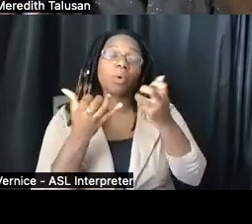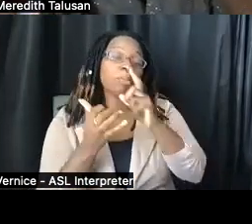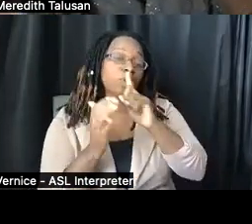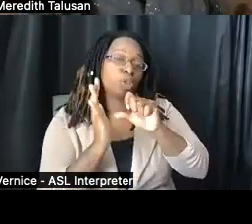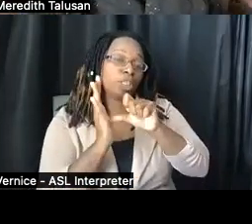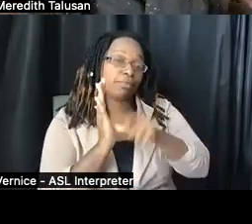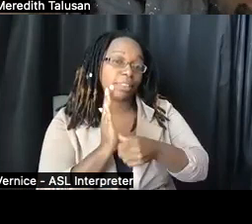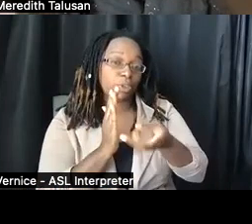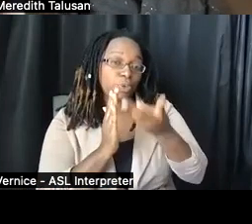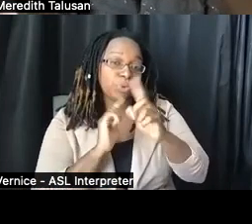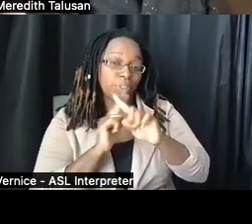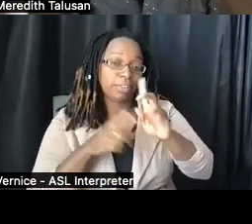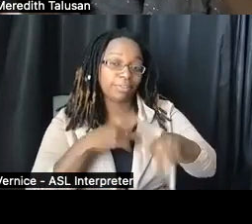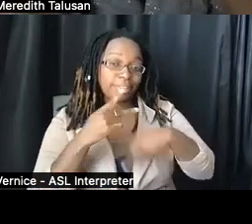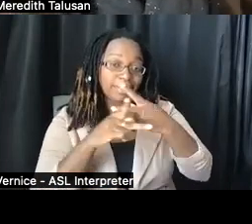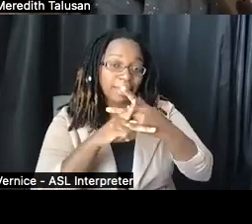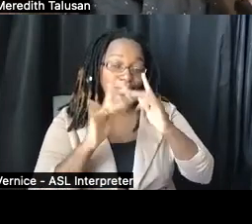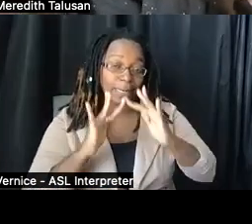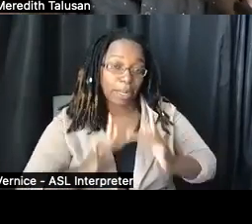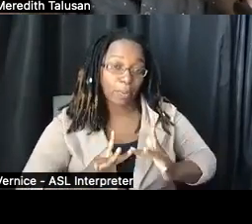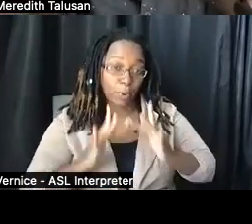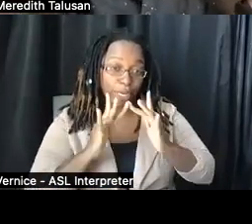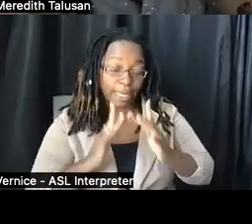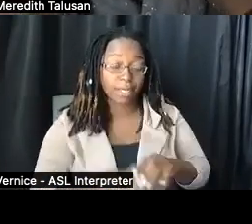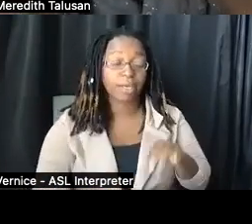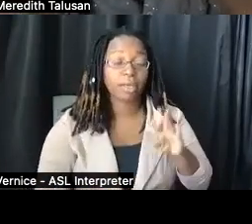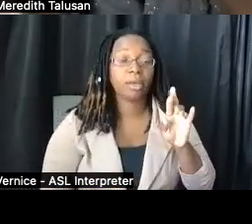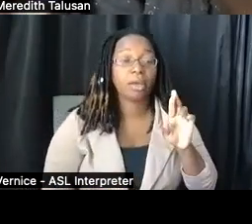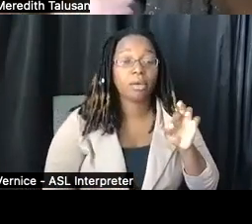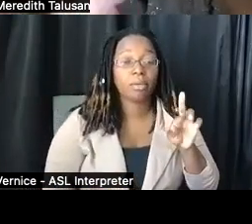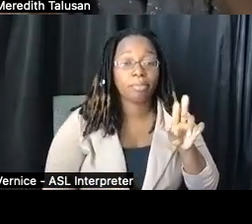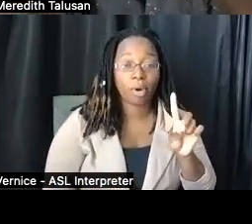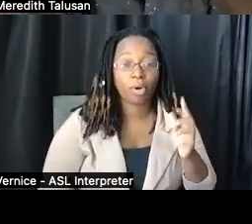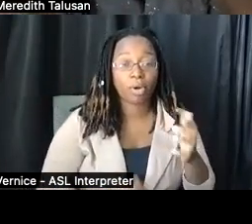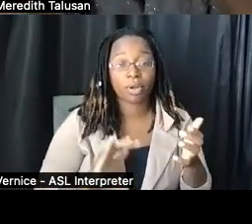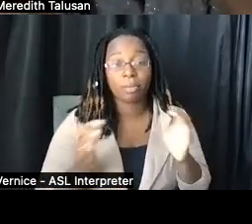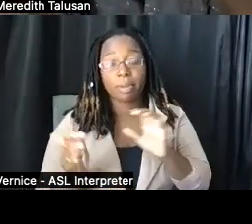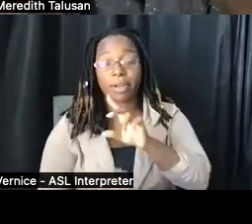And then I want to make a distinction between two kinds of networking. I would call broad